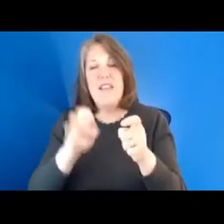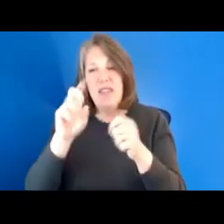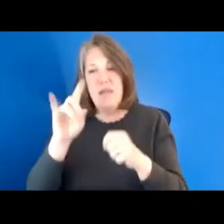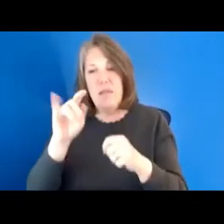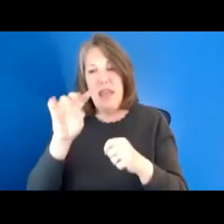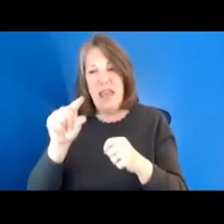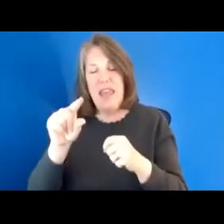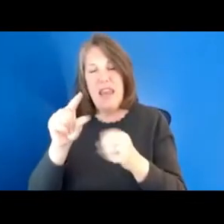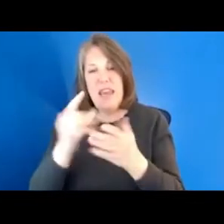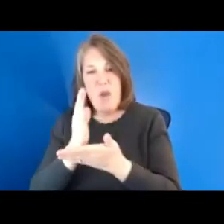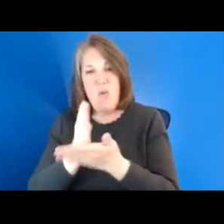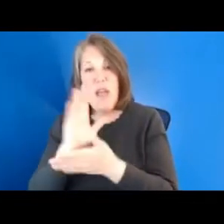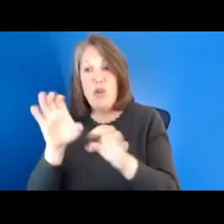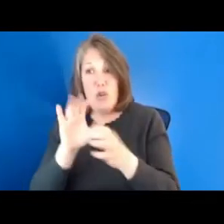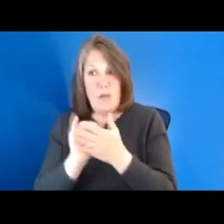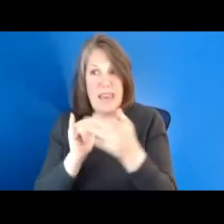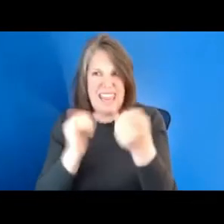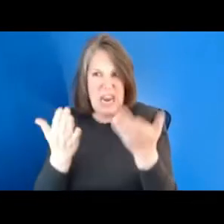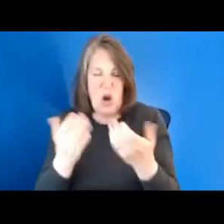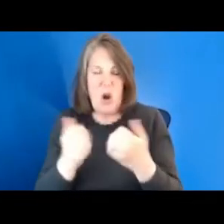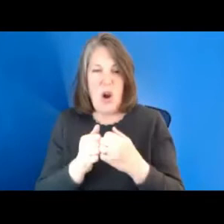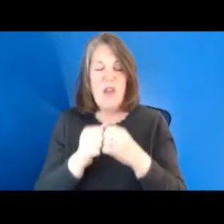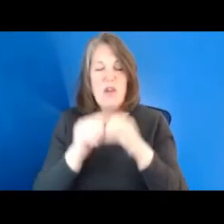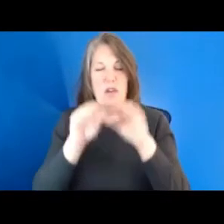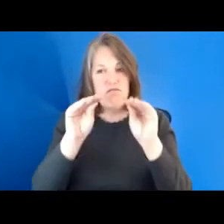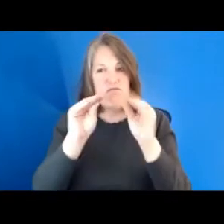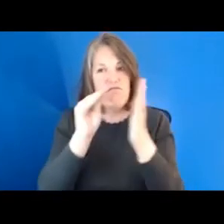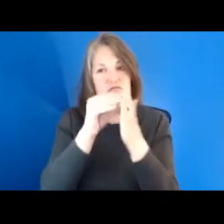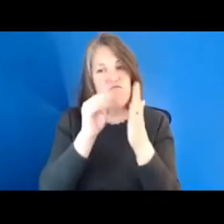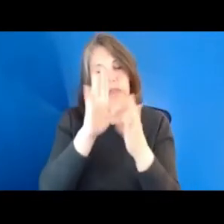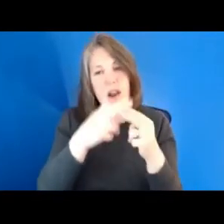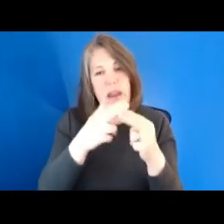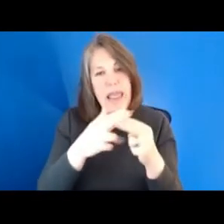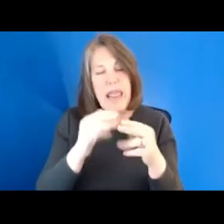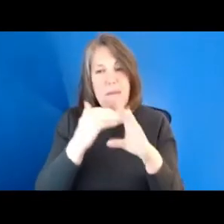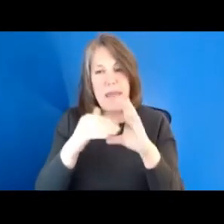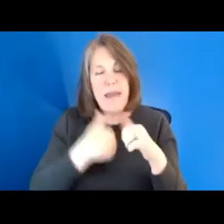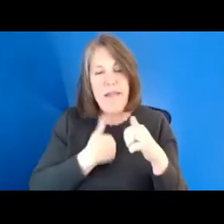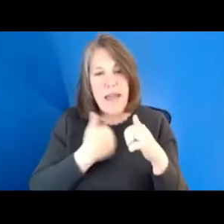you do it here. You just put in their name, 17:16:07 their e-mail address, any message